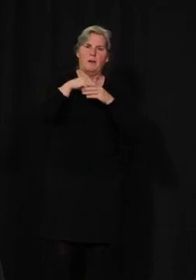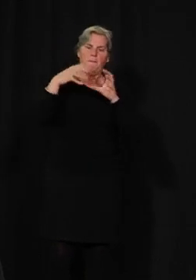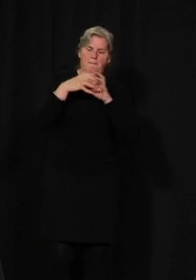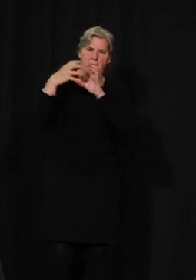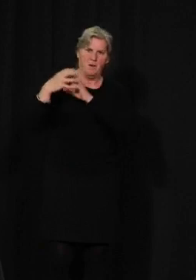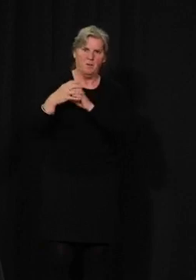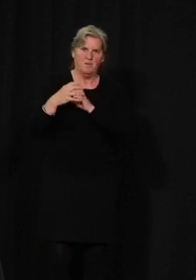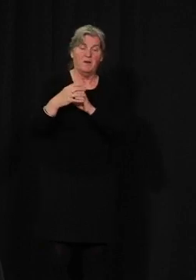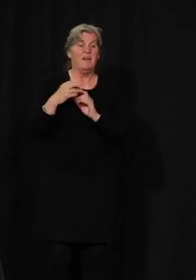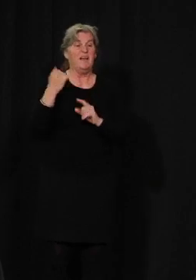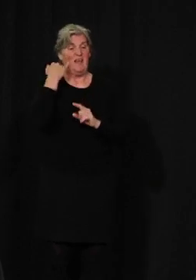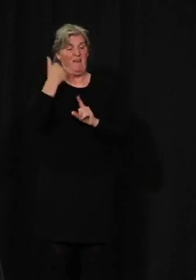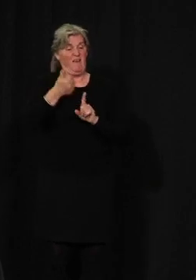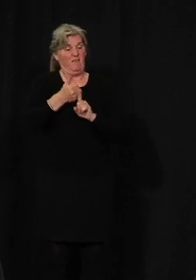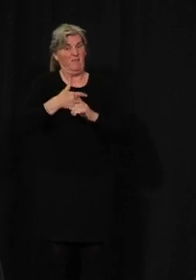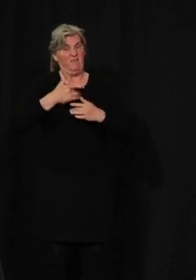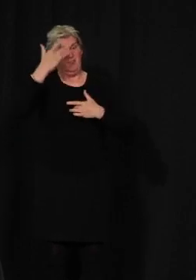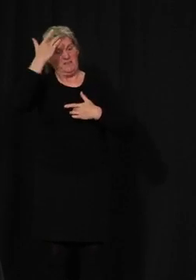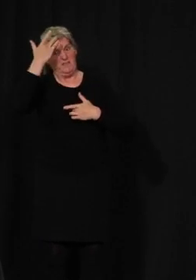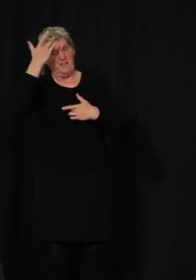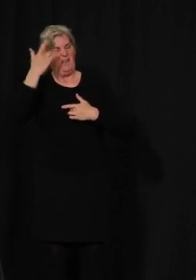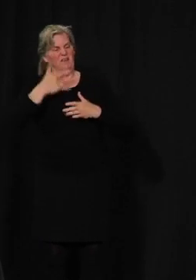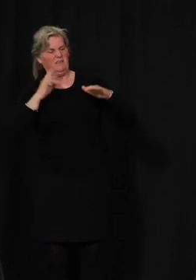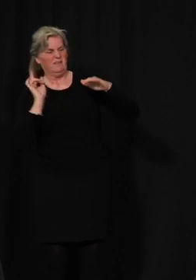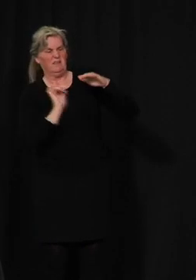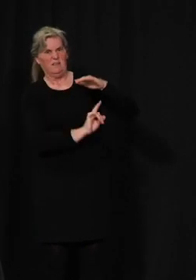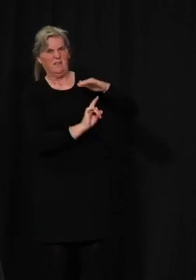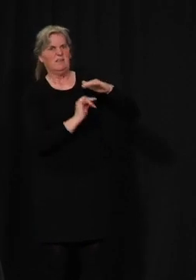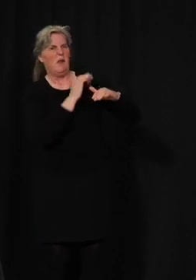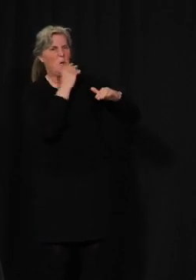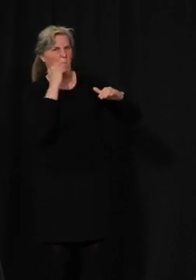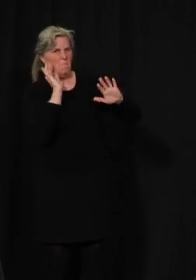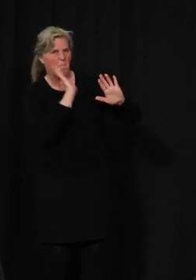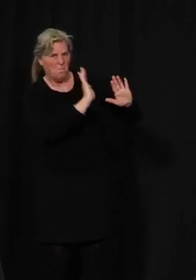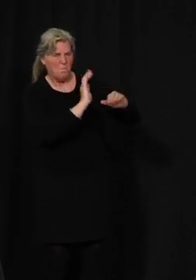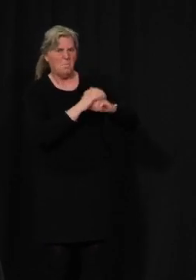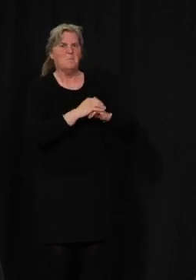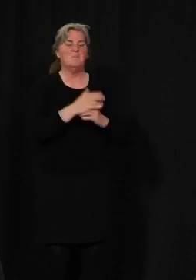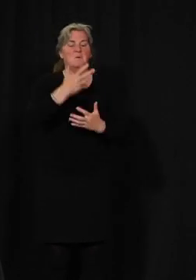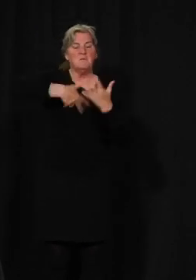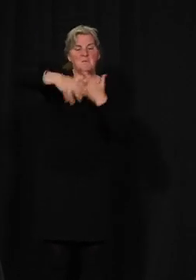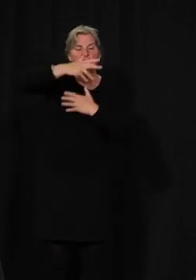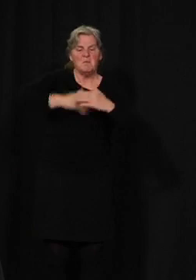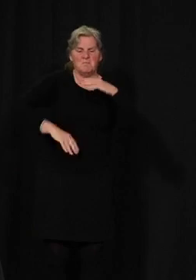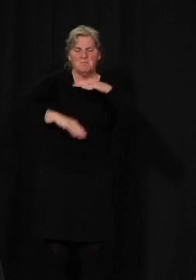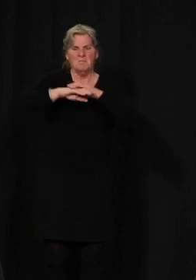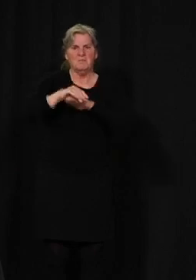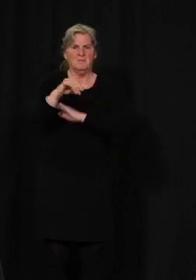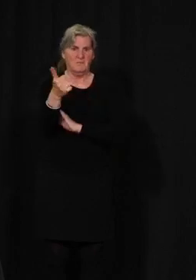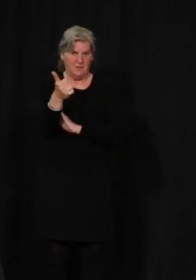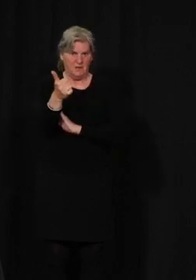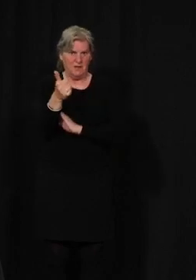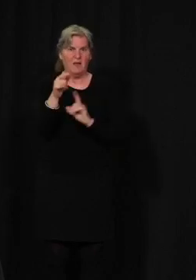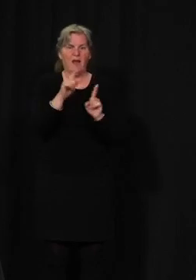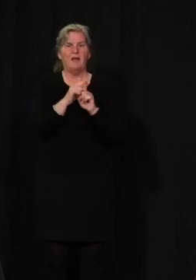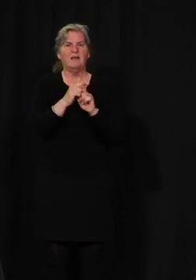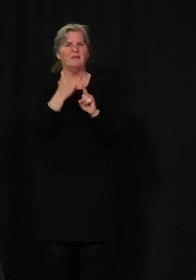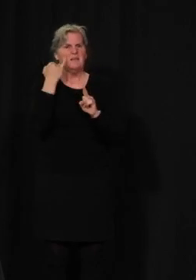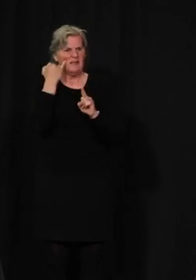Stay home and away from others f you're sick. Don't gather in groups of more than ten. And self isolate if you have jut